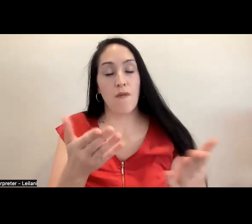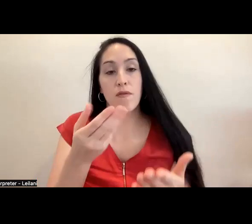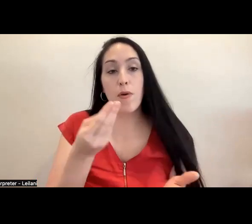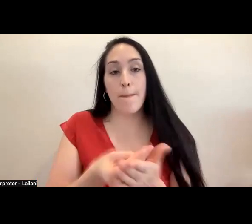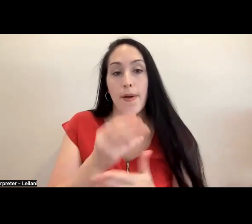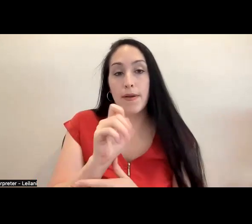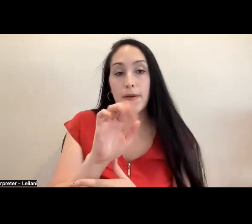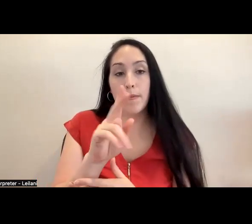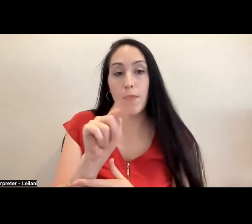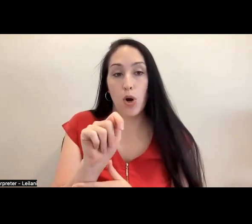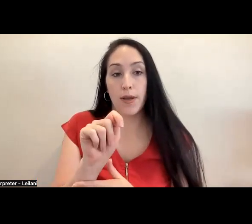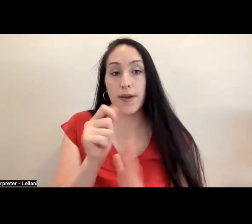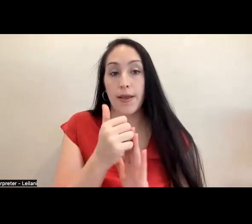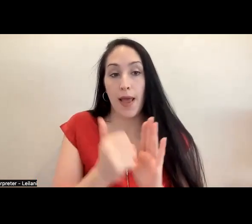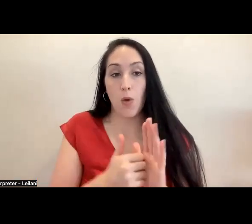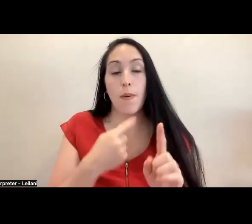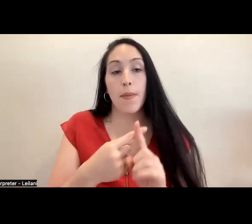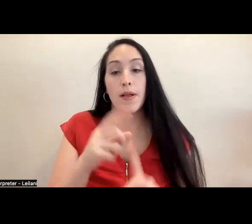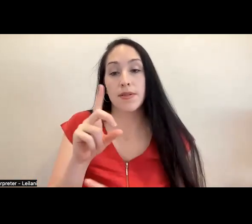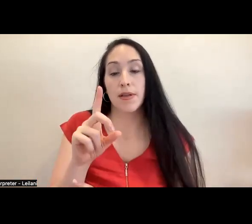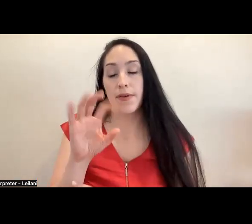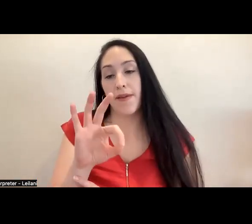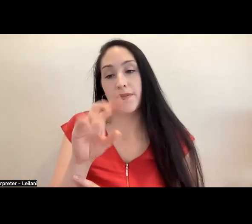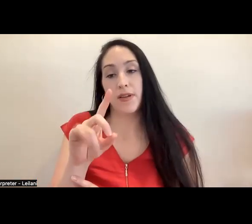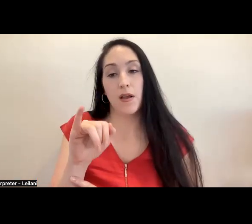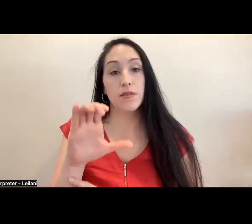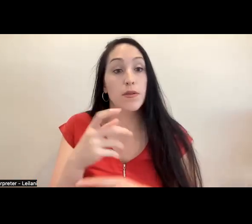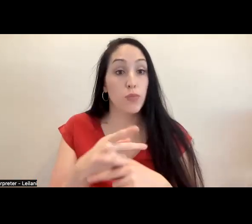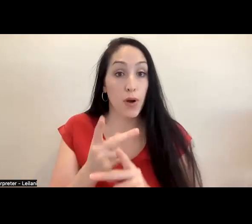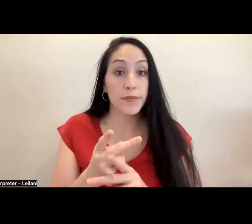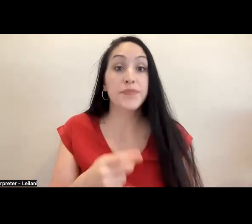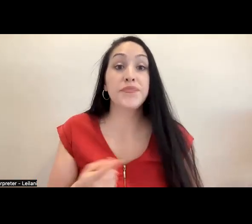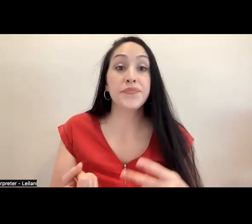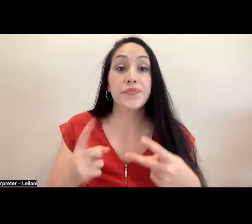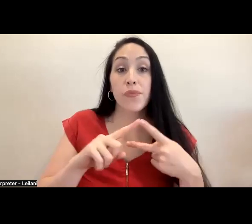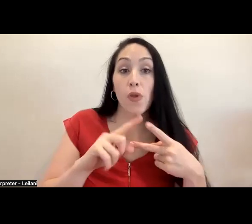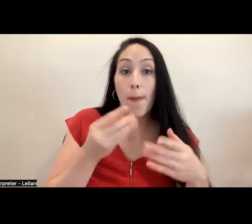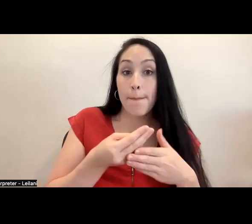11:46:55 Now questions about the money market account. Unique, right? Since this is a state,